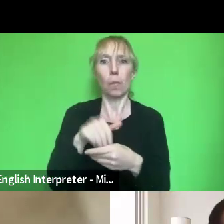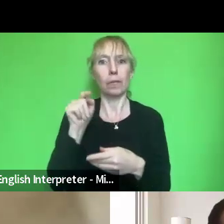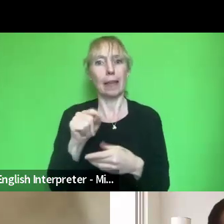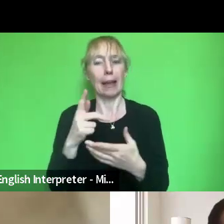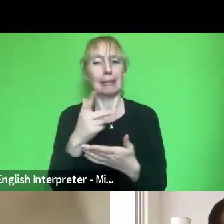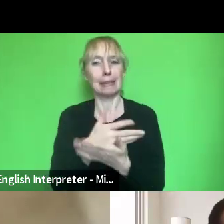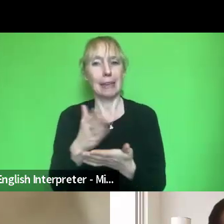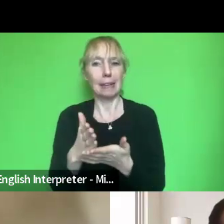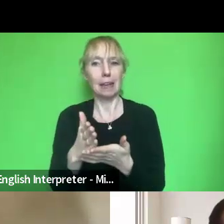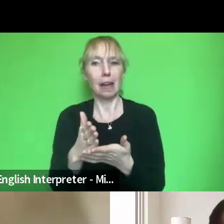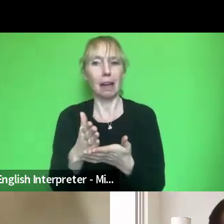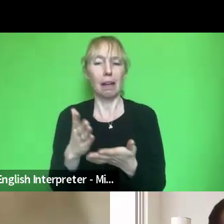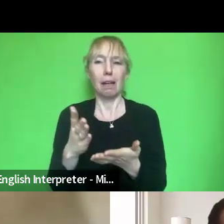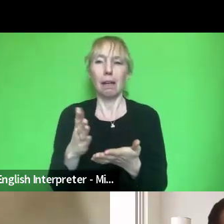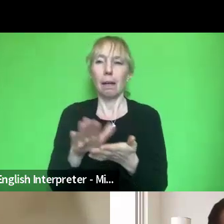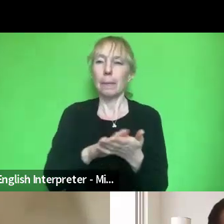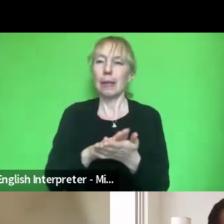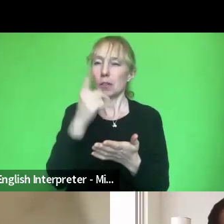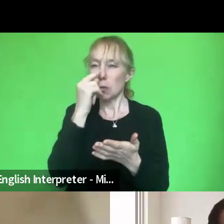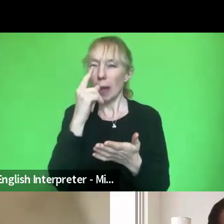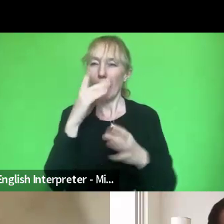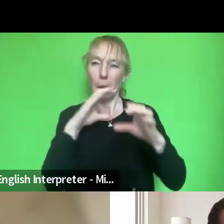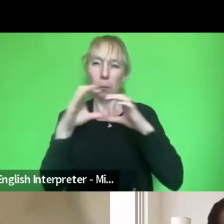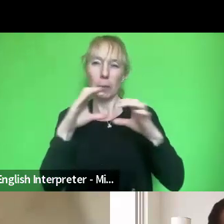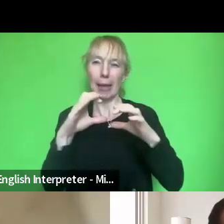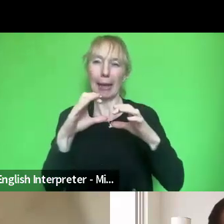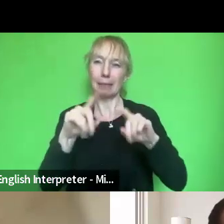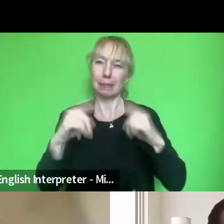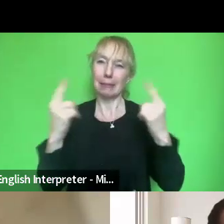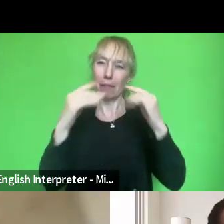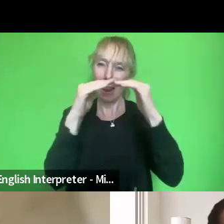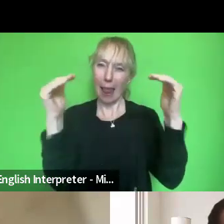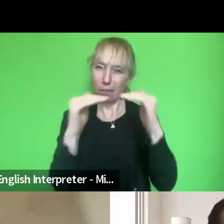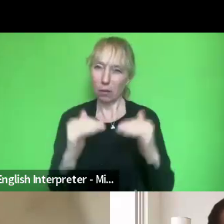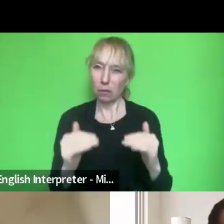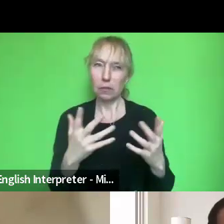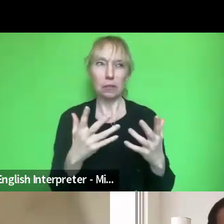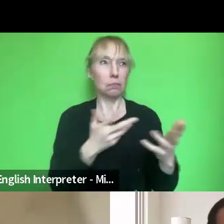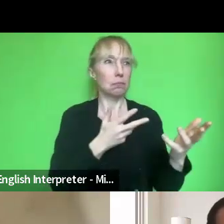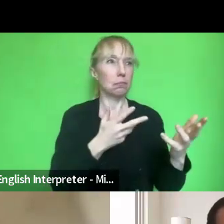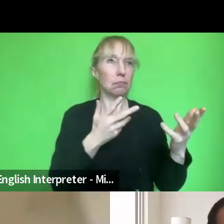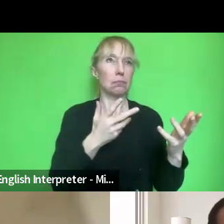being able to communicate at all those different levels with different stakeholders. I would say, 'cause I think somebody asked in